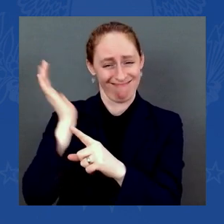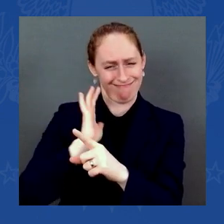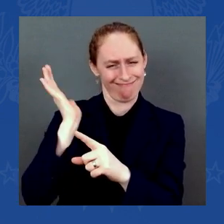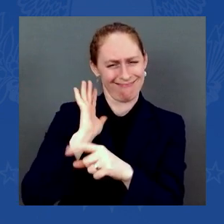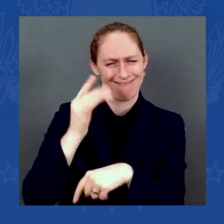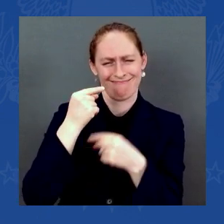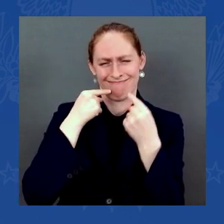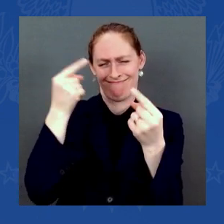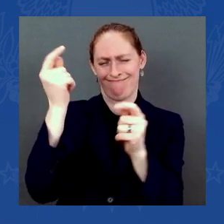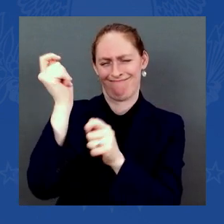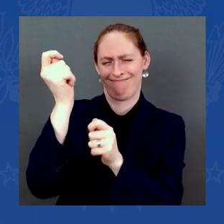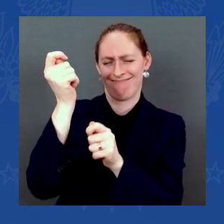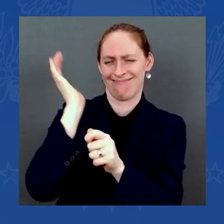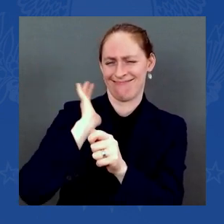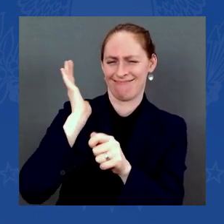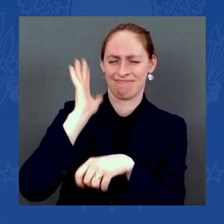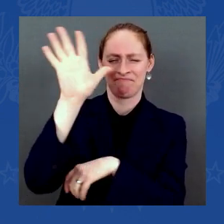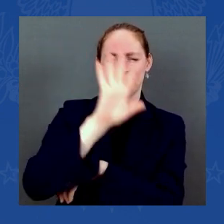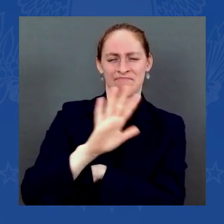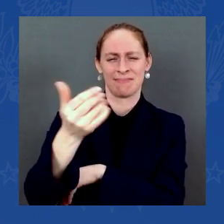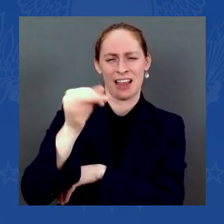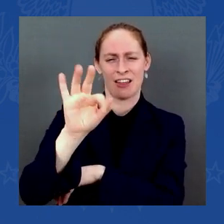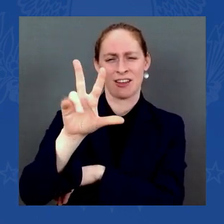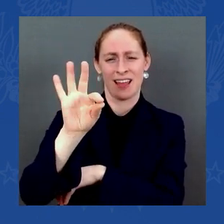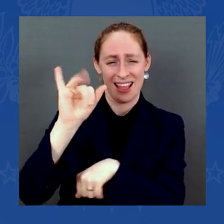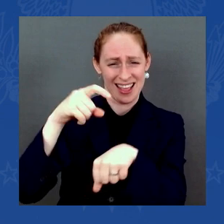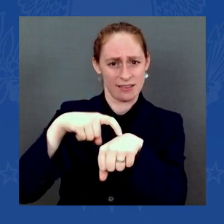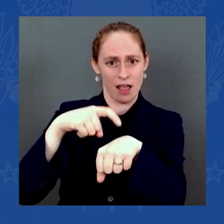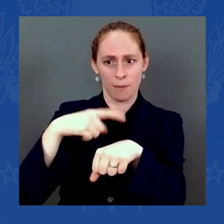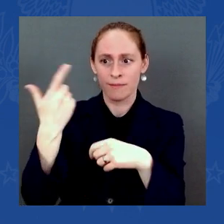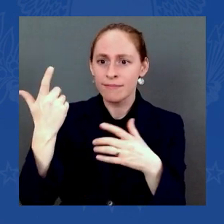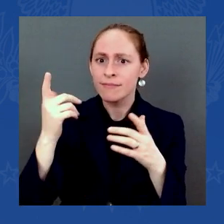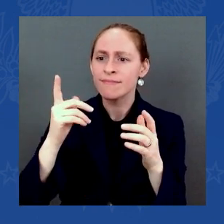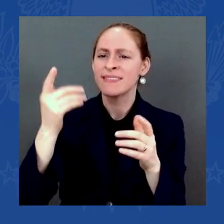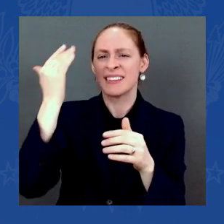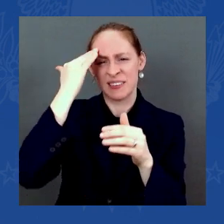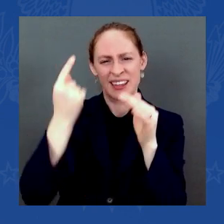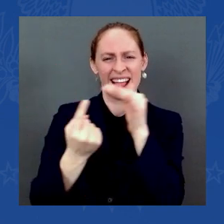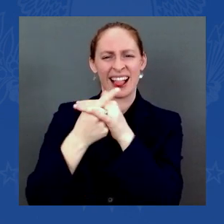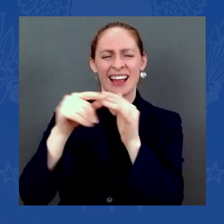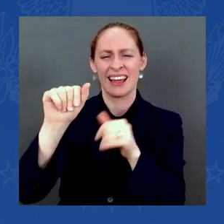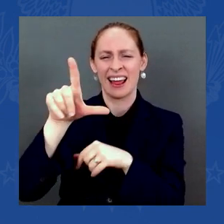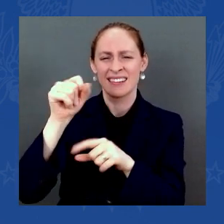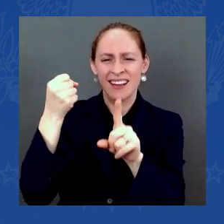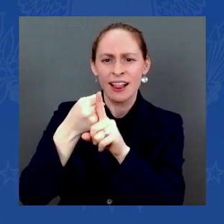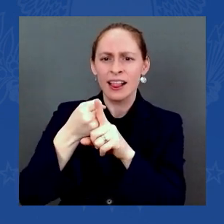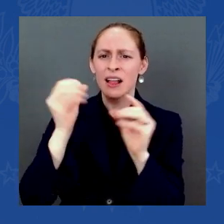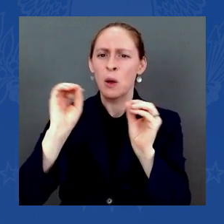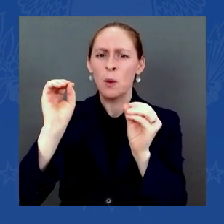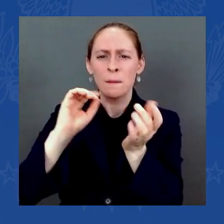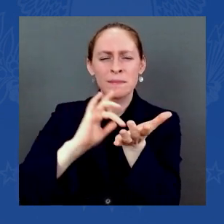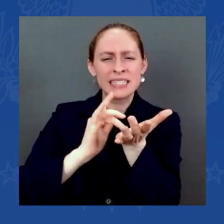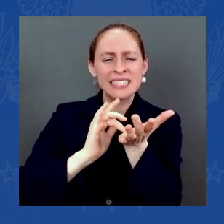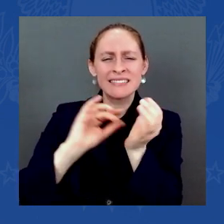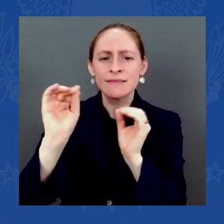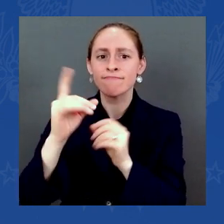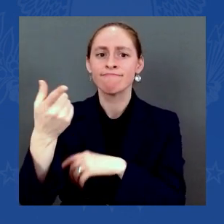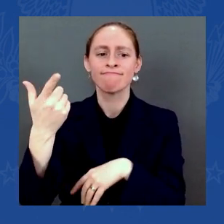and the outcomes are still the same. That's 82 years with hundreds of thousands of lives lost.